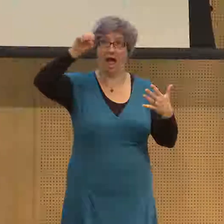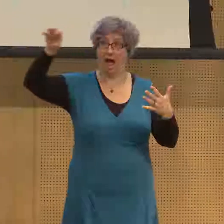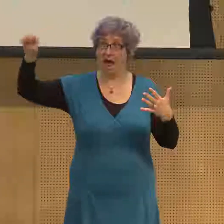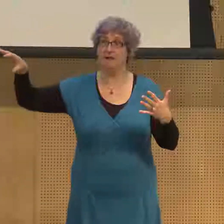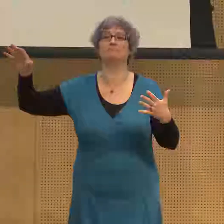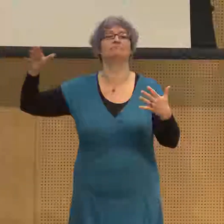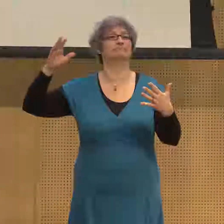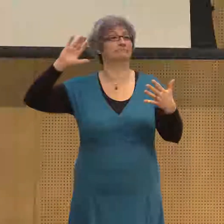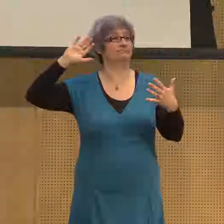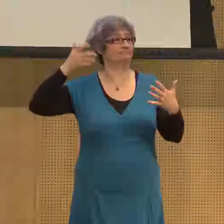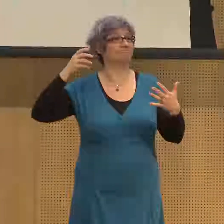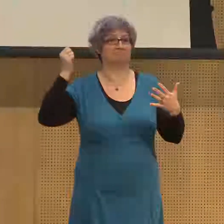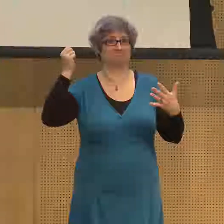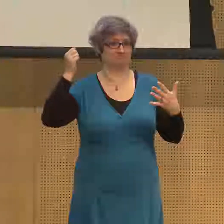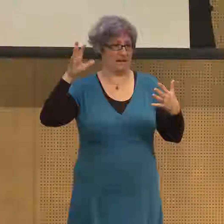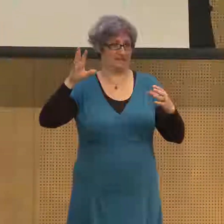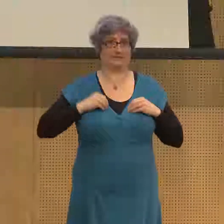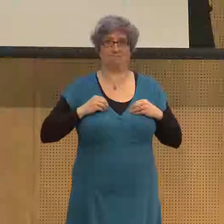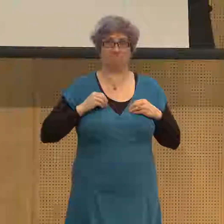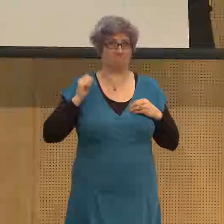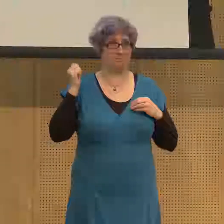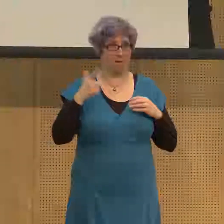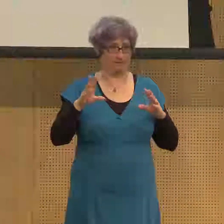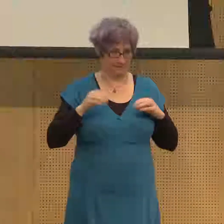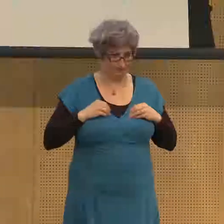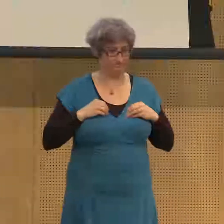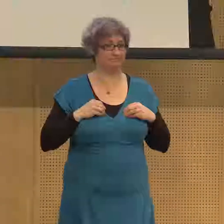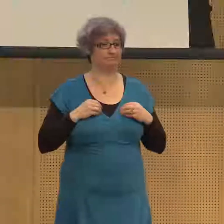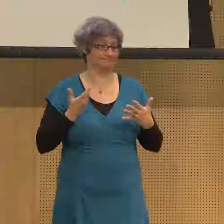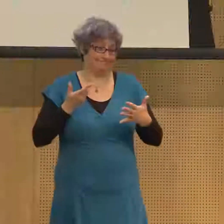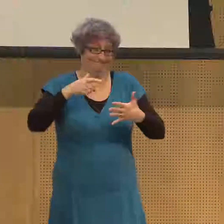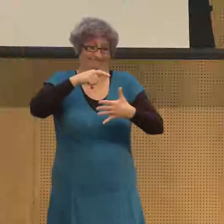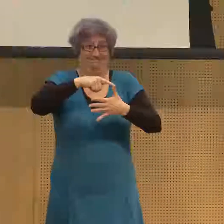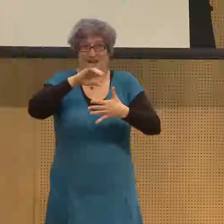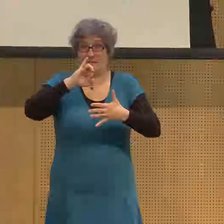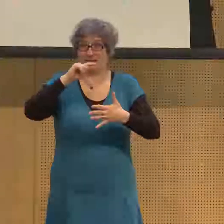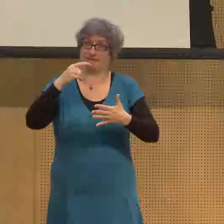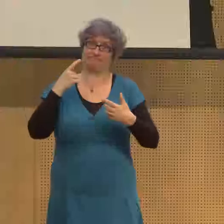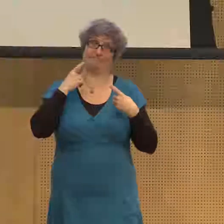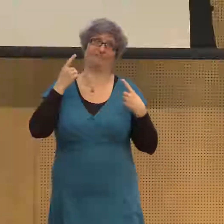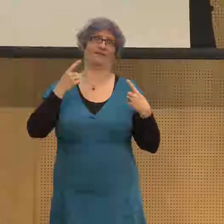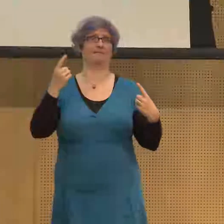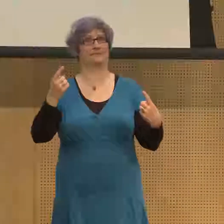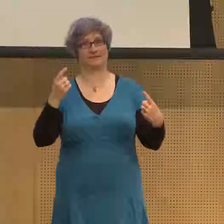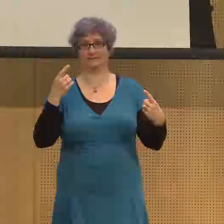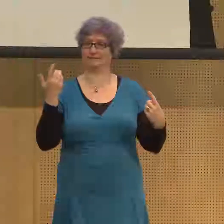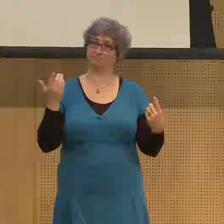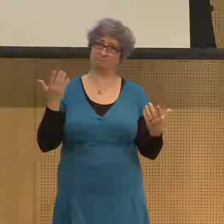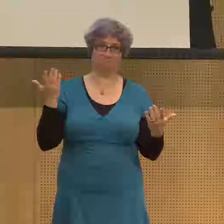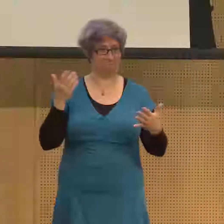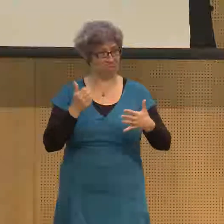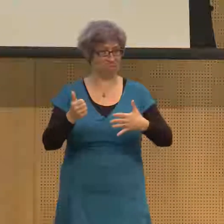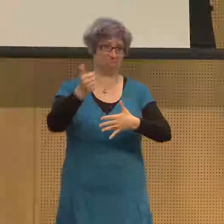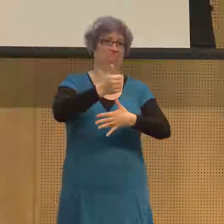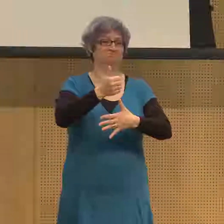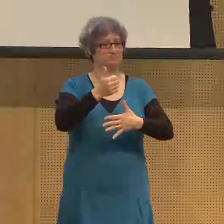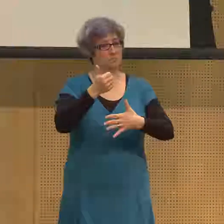So I applied to all 5 universities, was accepted to all 5, and MIT was quite famous